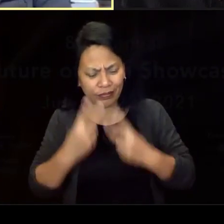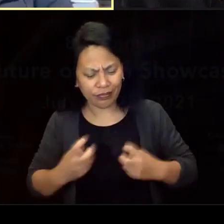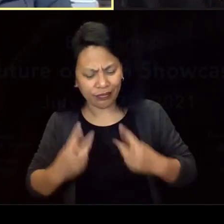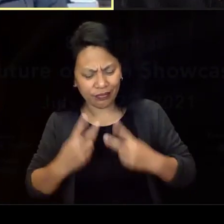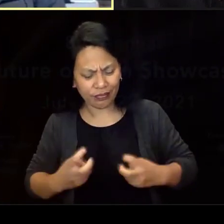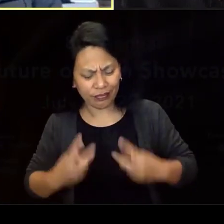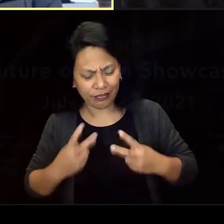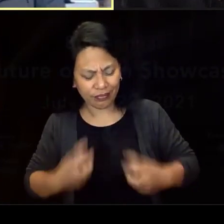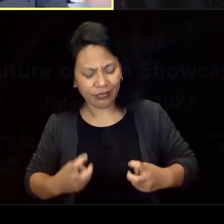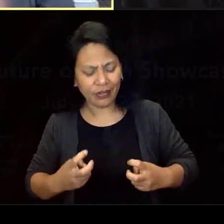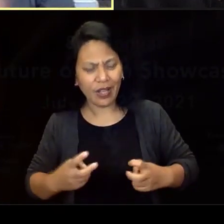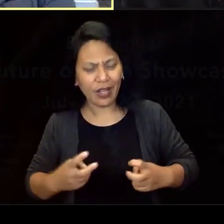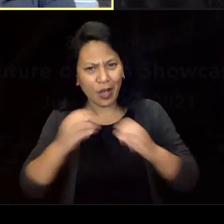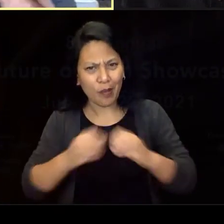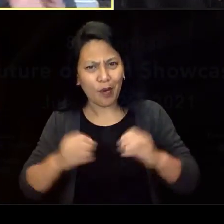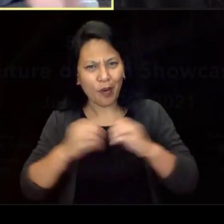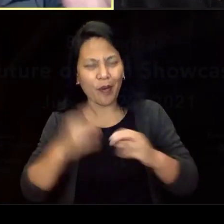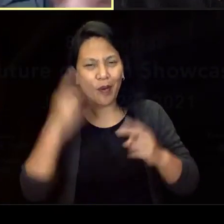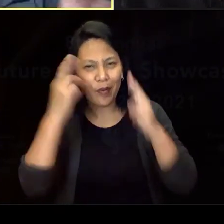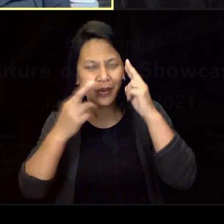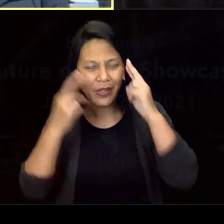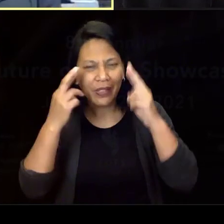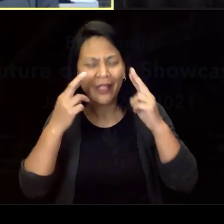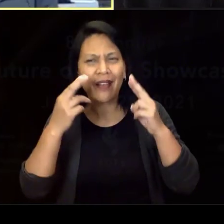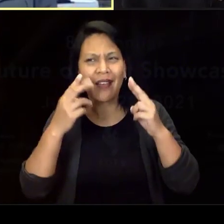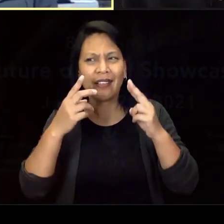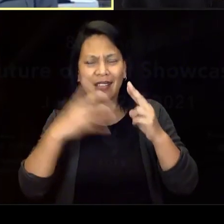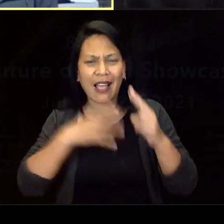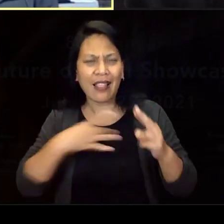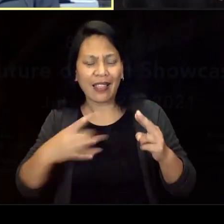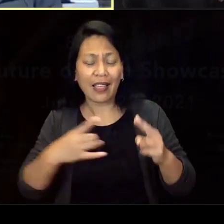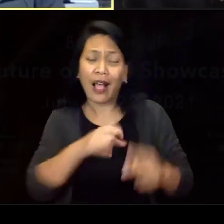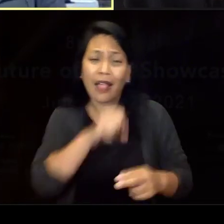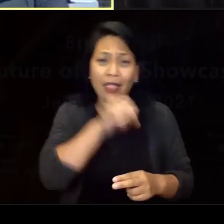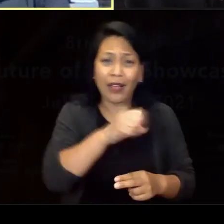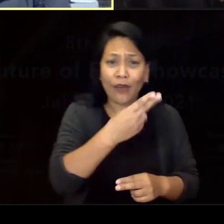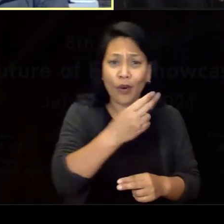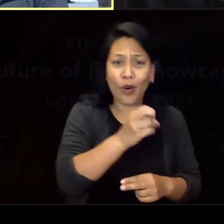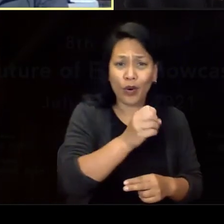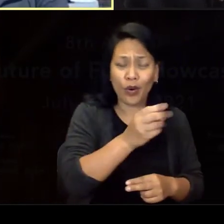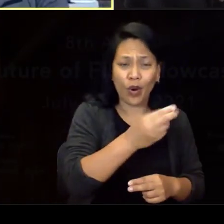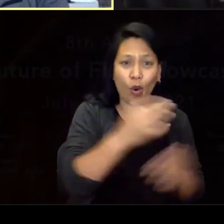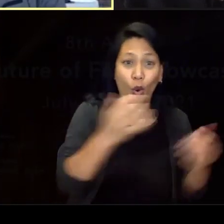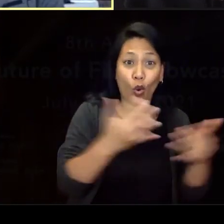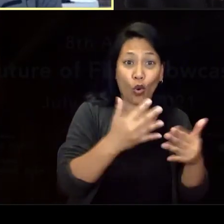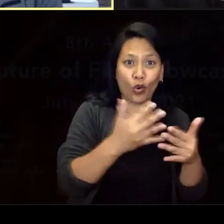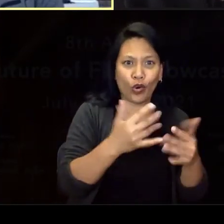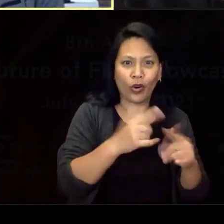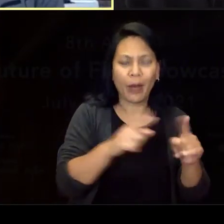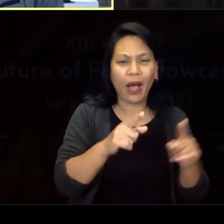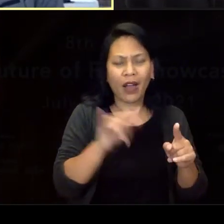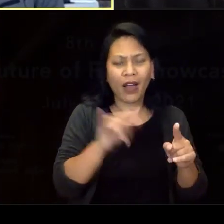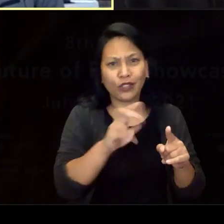fell in love more with like the beauty side of it as well. But I still kind of have that love of like the horror side of it.